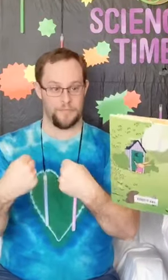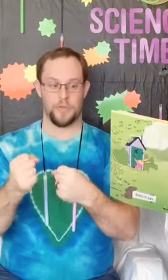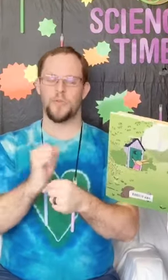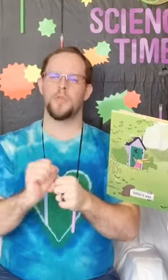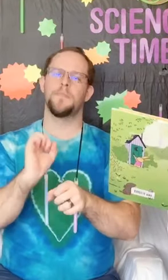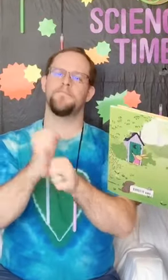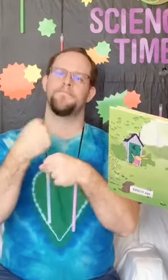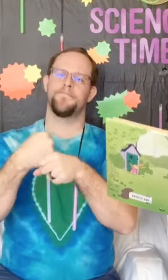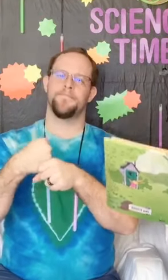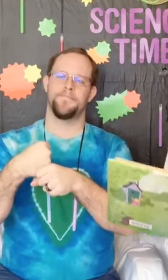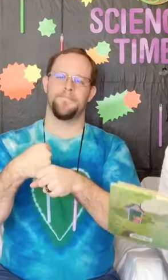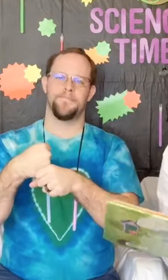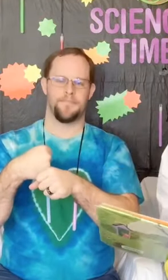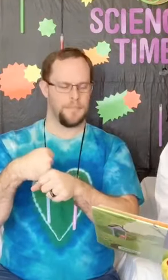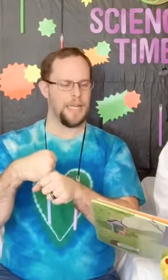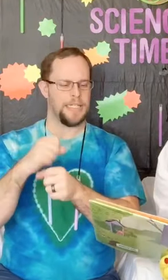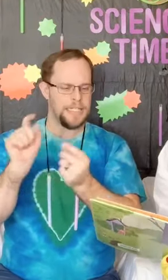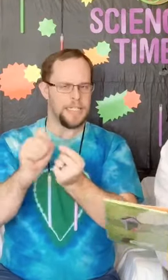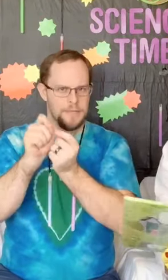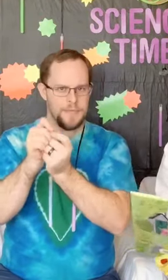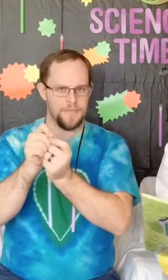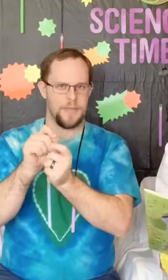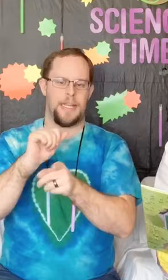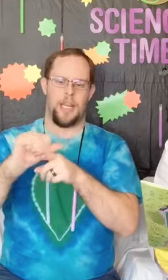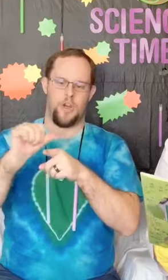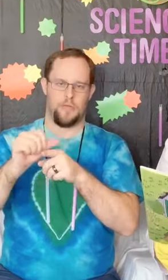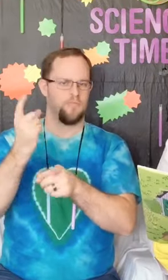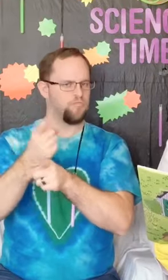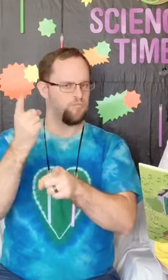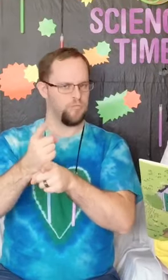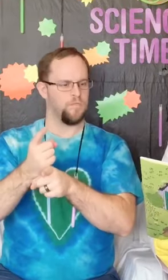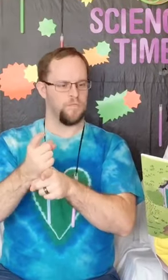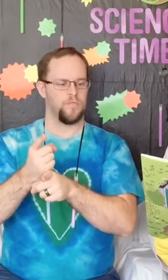created a customized carrot corrective. Charlotte thought a